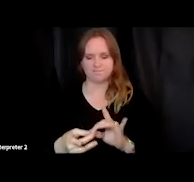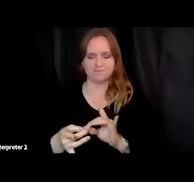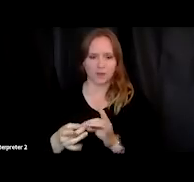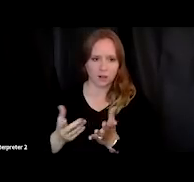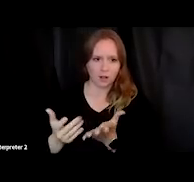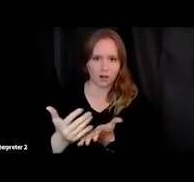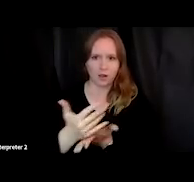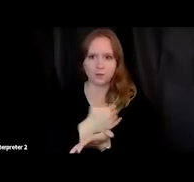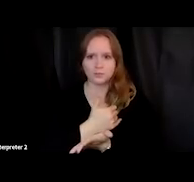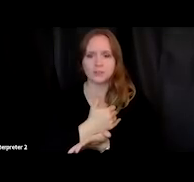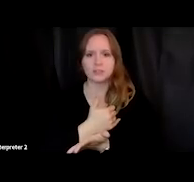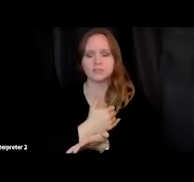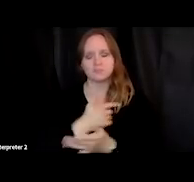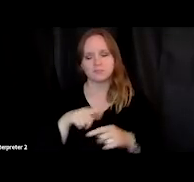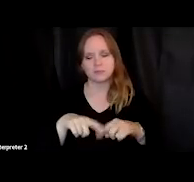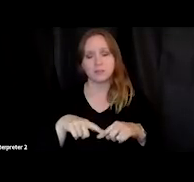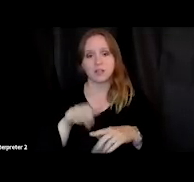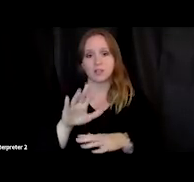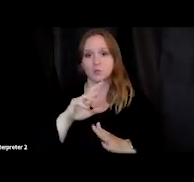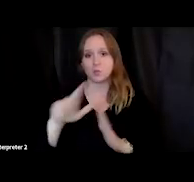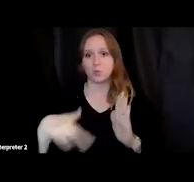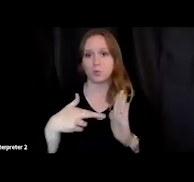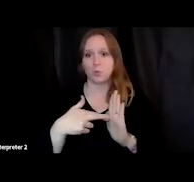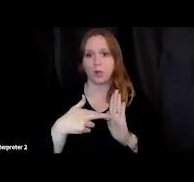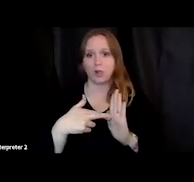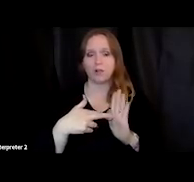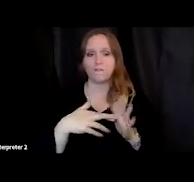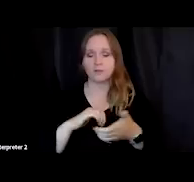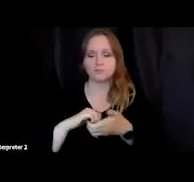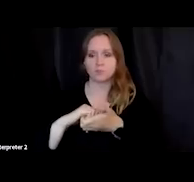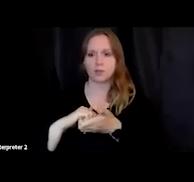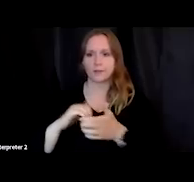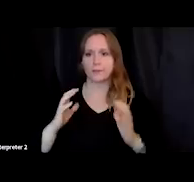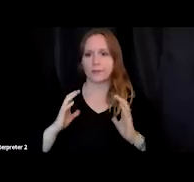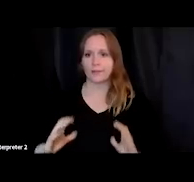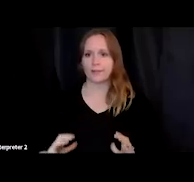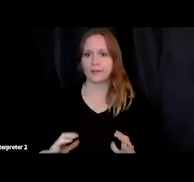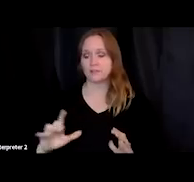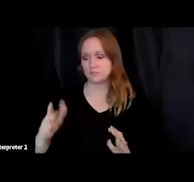your role with working with with a client, you may know best if they have a previous history